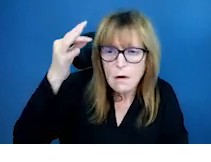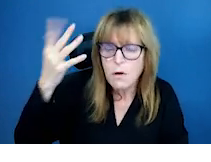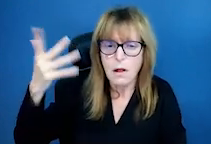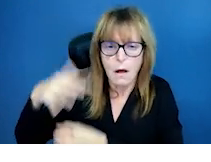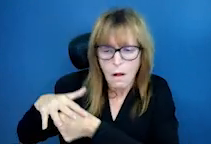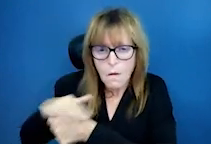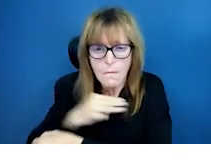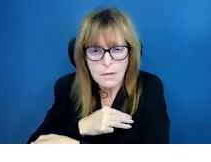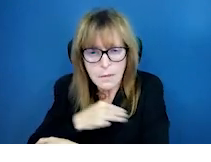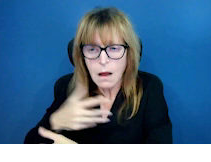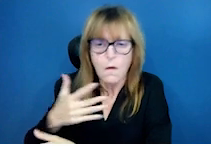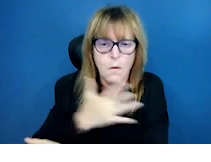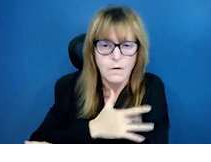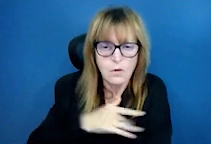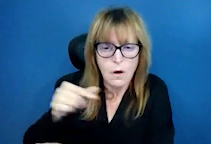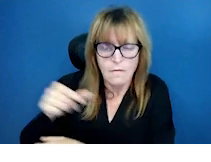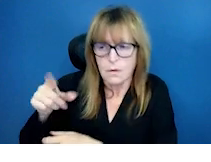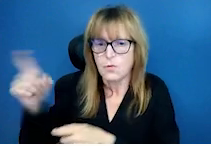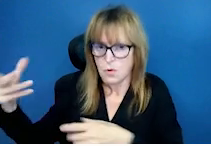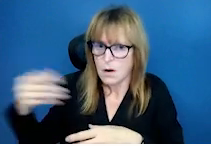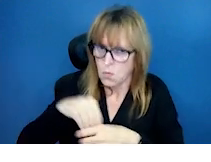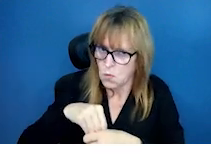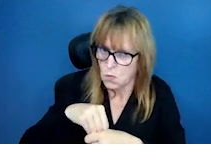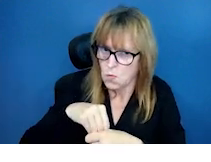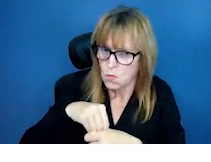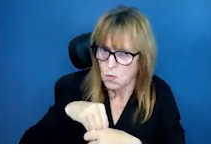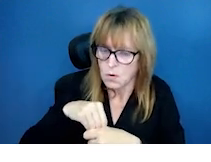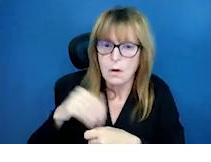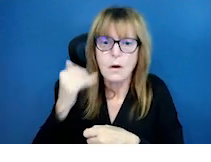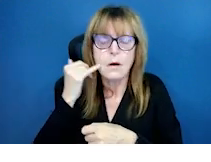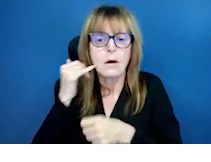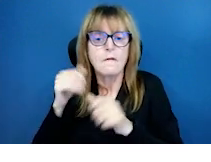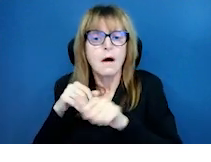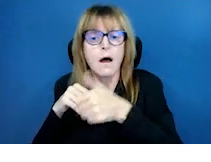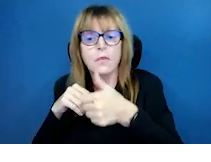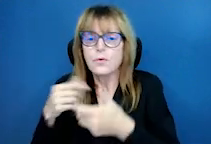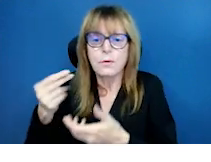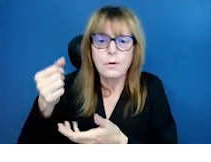Grants from Revenu Québec for the purposes of free tax filing services